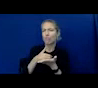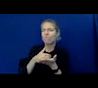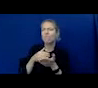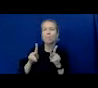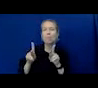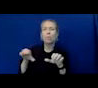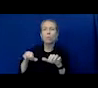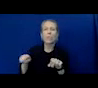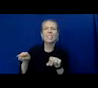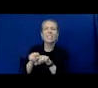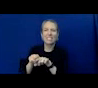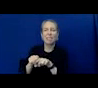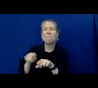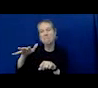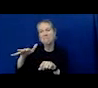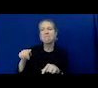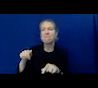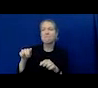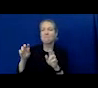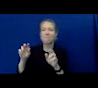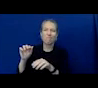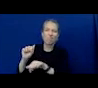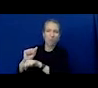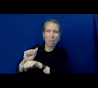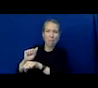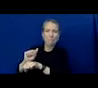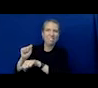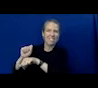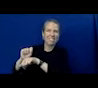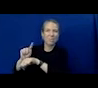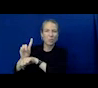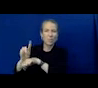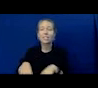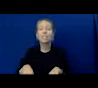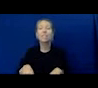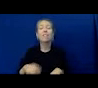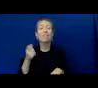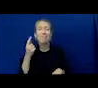in a work environment with employees without disabilities. This is not sheltered employment.